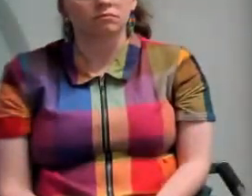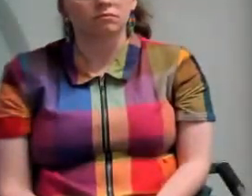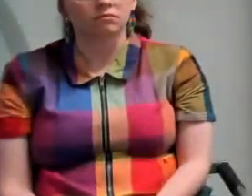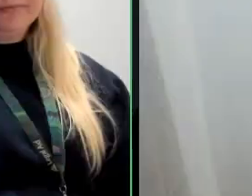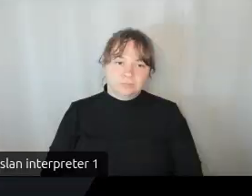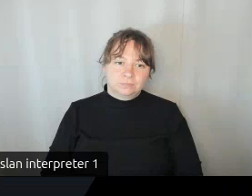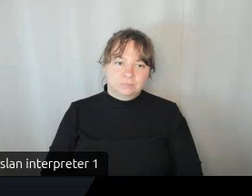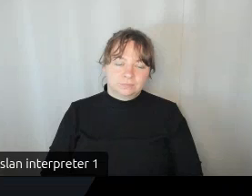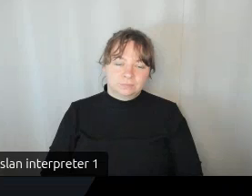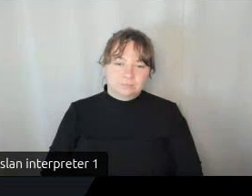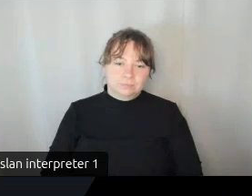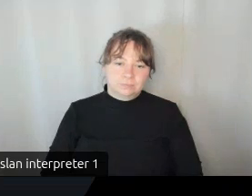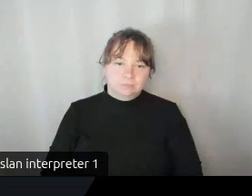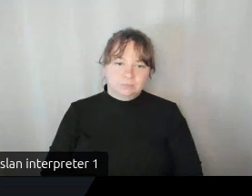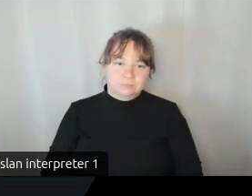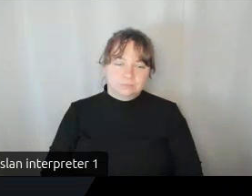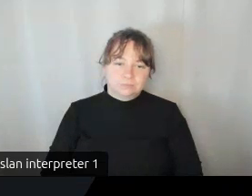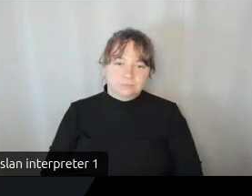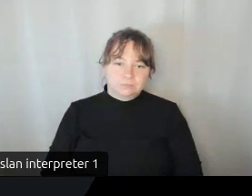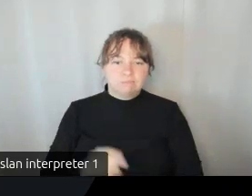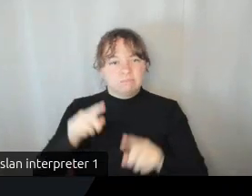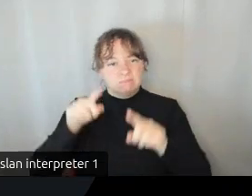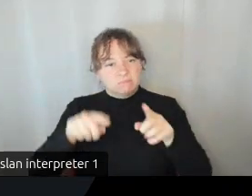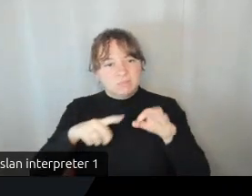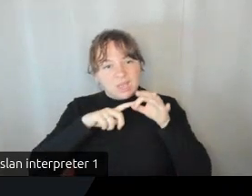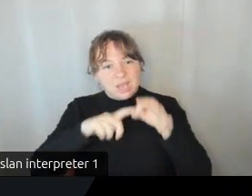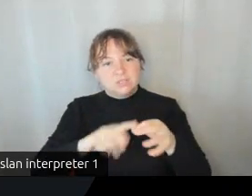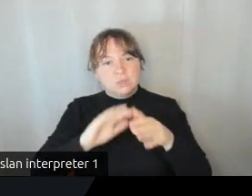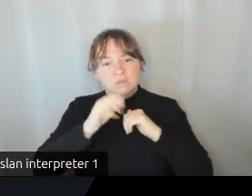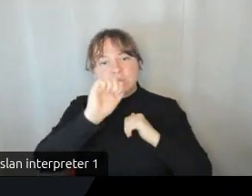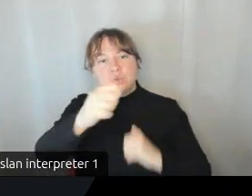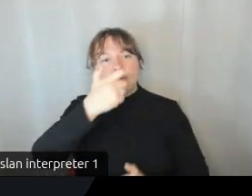poll for you and this is asking about what your role is and I'll just launch that one for